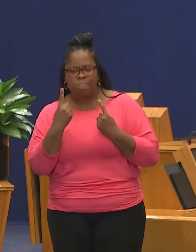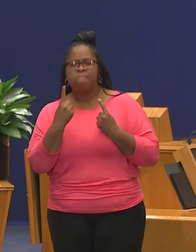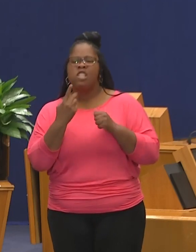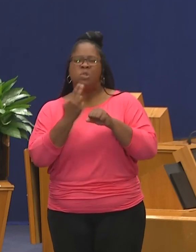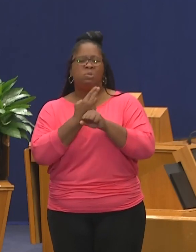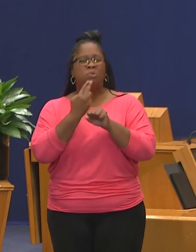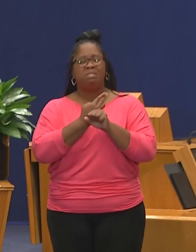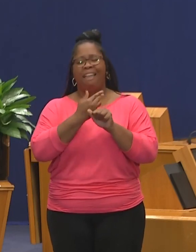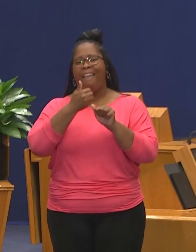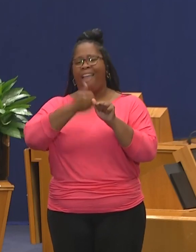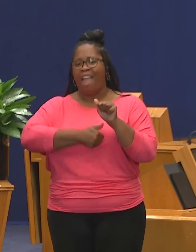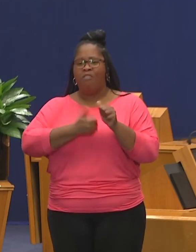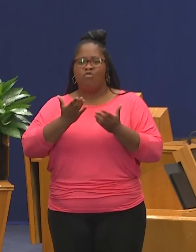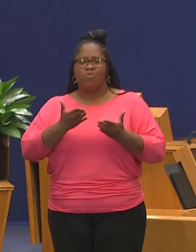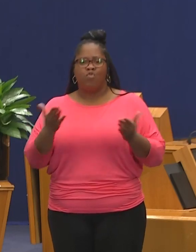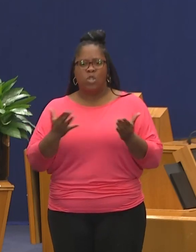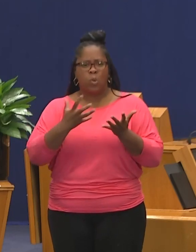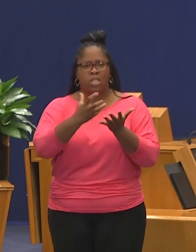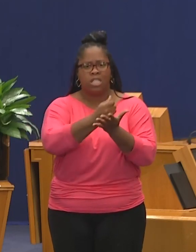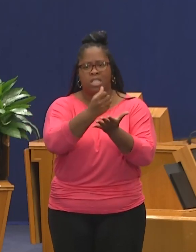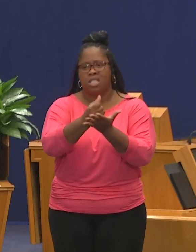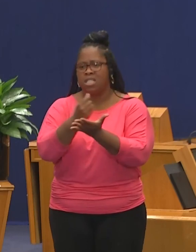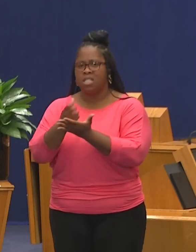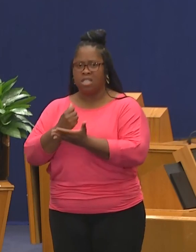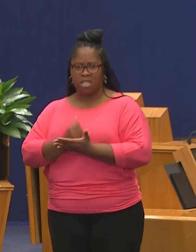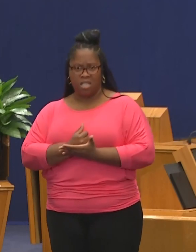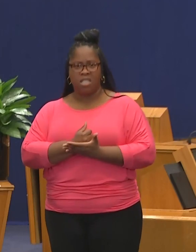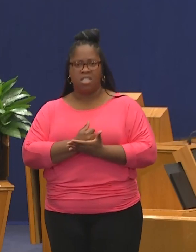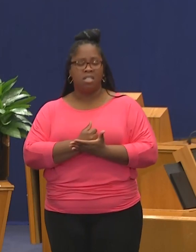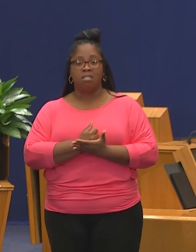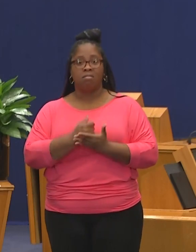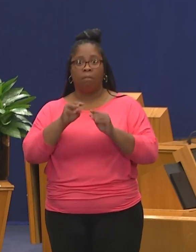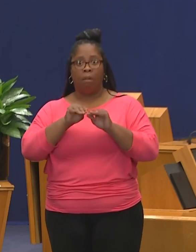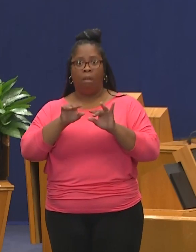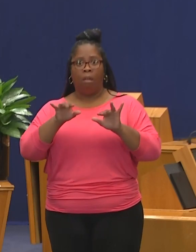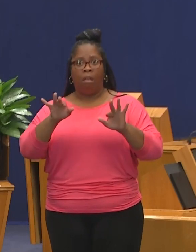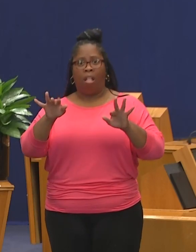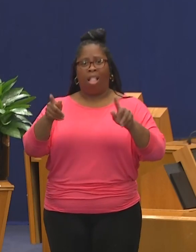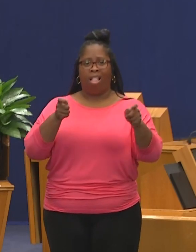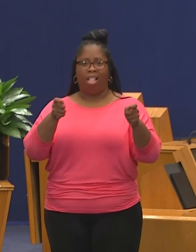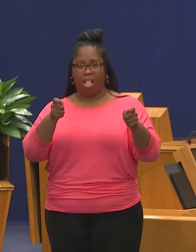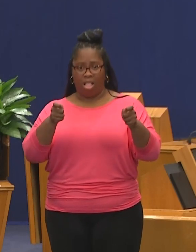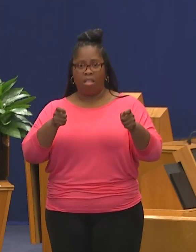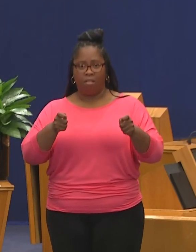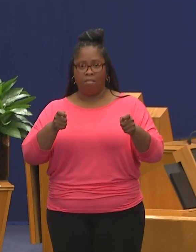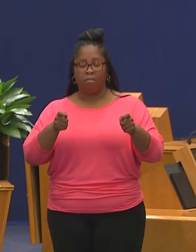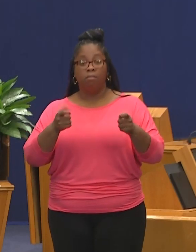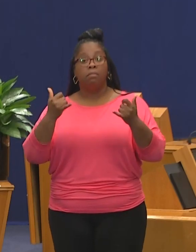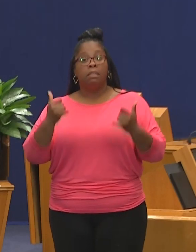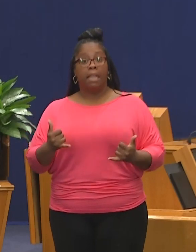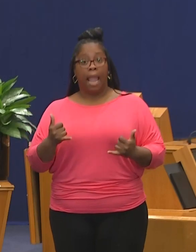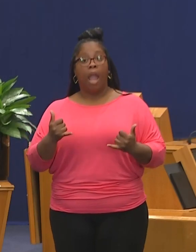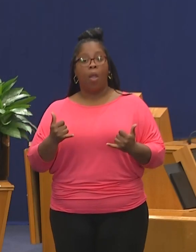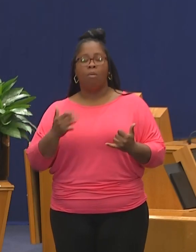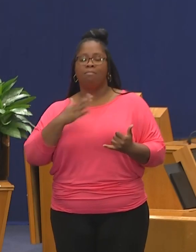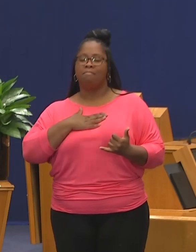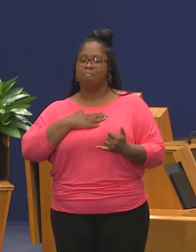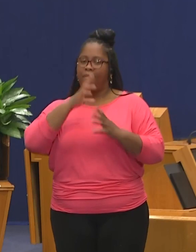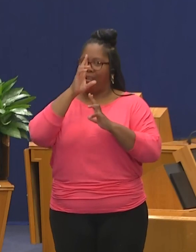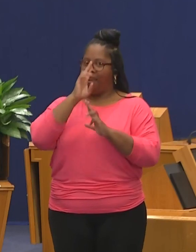PRACTICE COMPASSION, AND UTILIZE EVERY RESOURCE THAT WE HAVE AVAILABLE TO STOP THE SPREAD OF